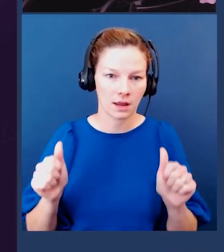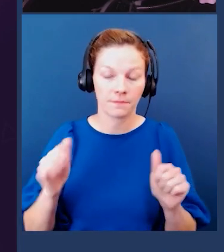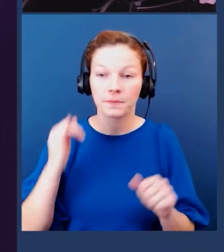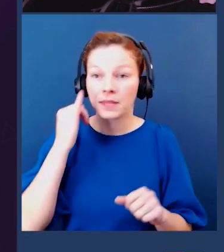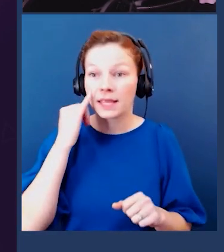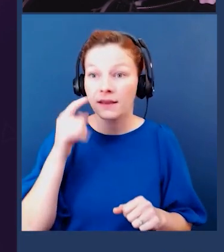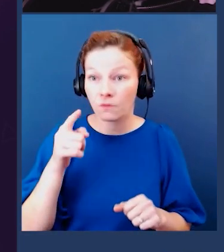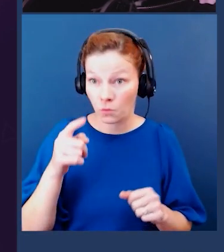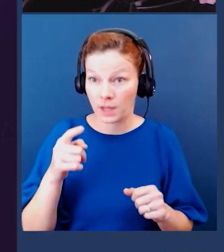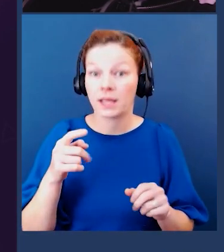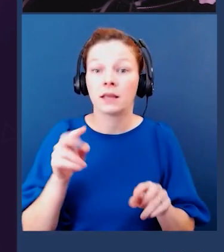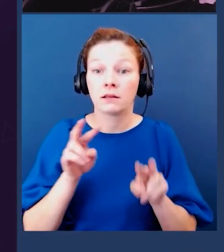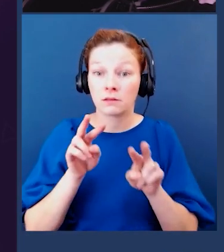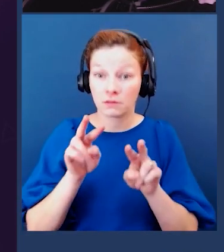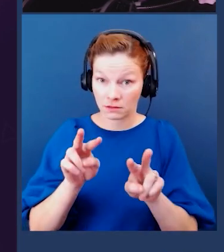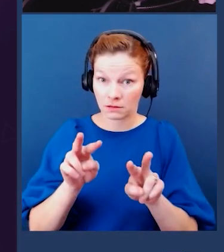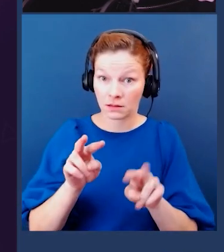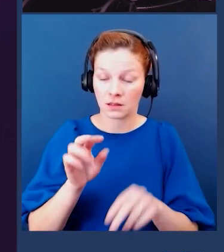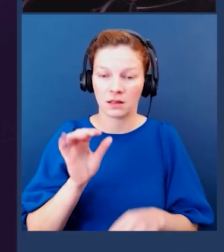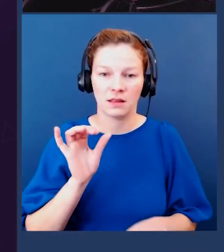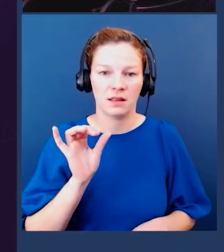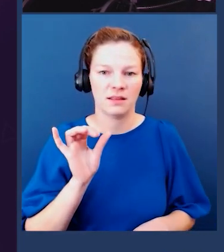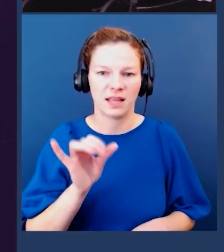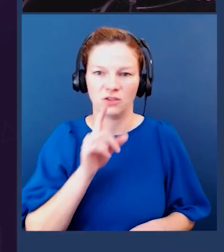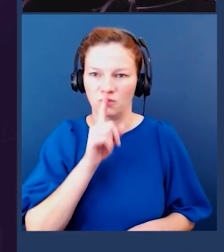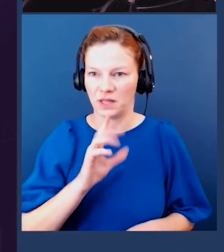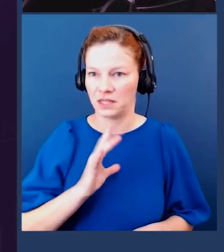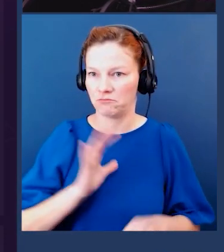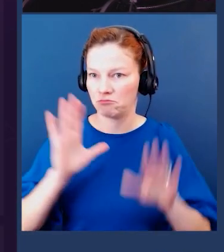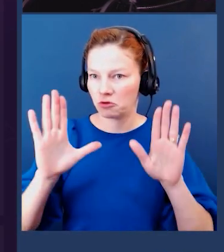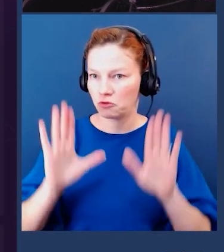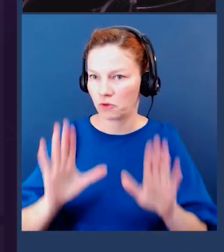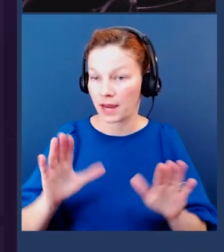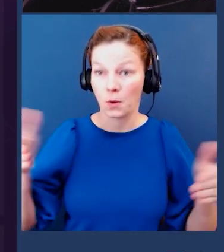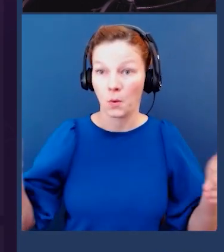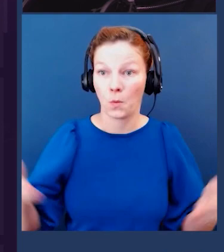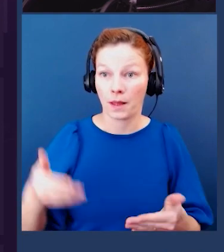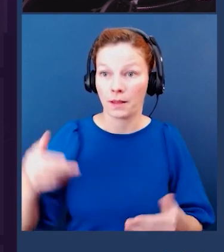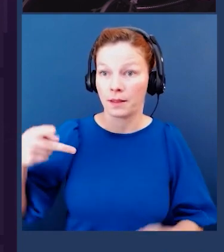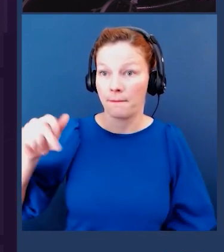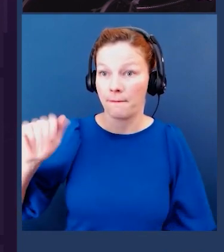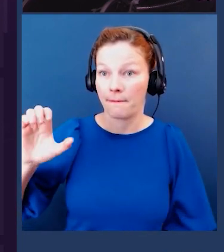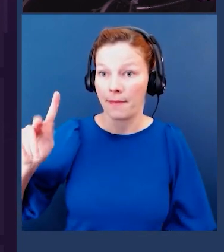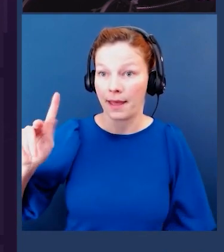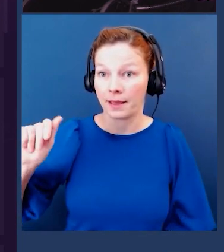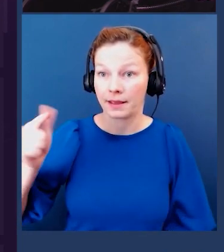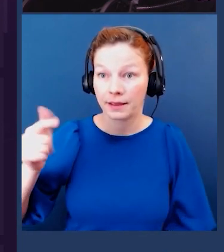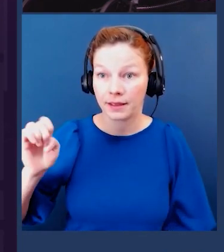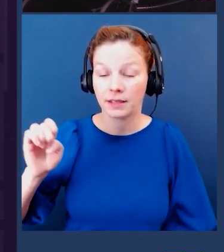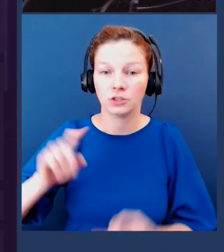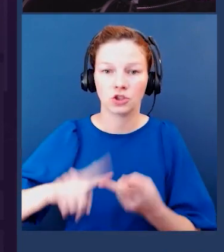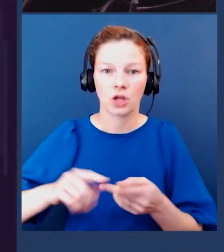you have the ability also, which is really great. Welcome package of setting up the account, deploying all what you want in the release state.